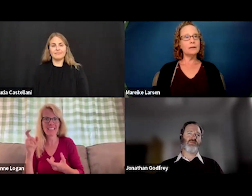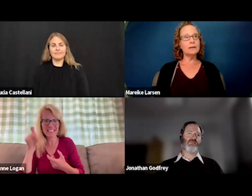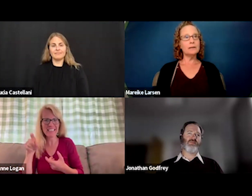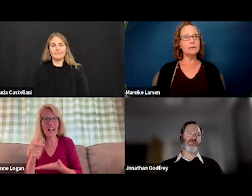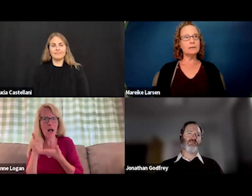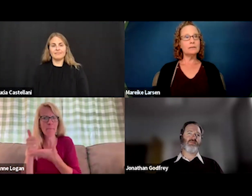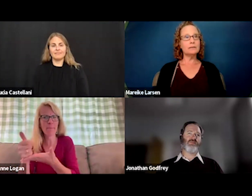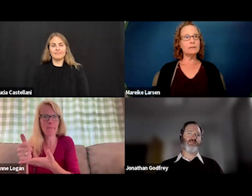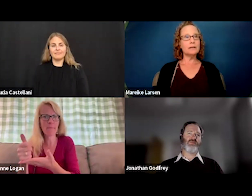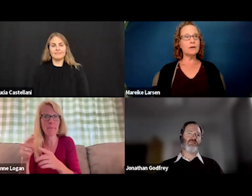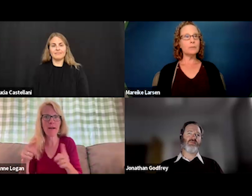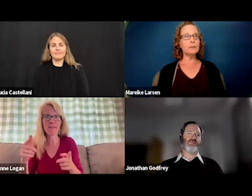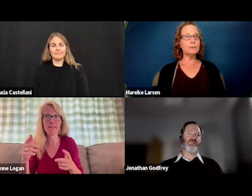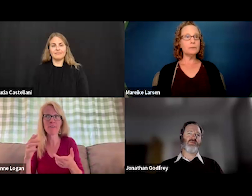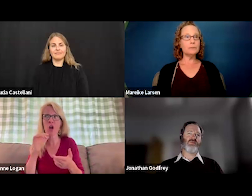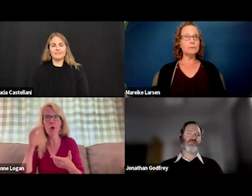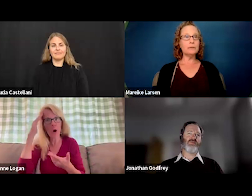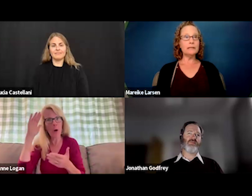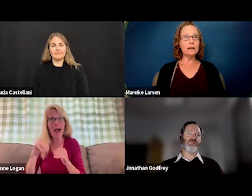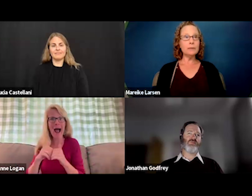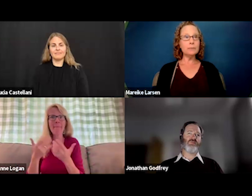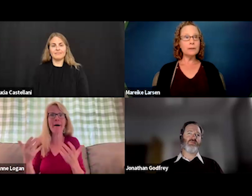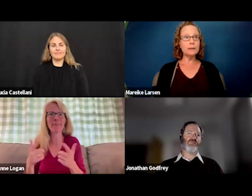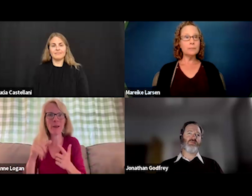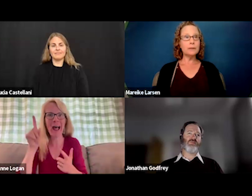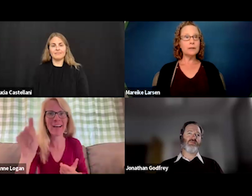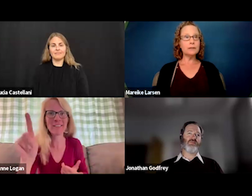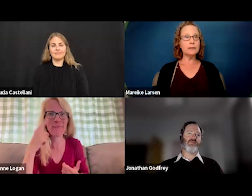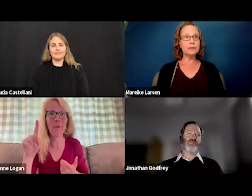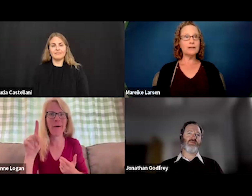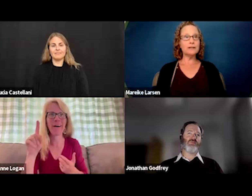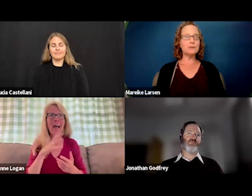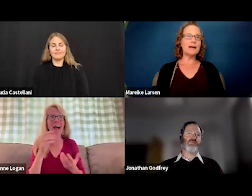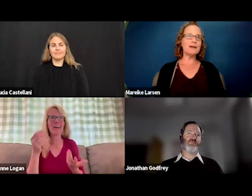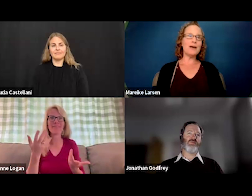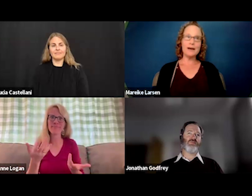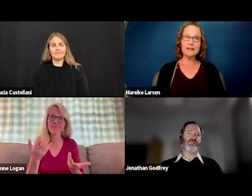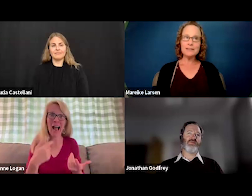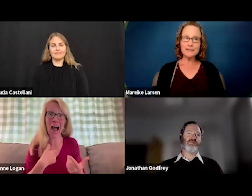And there are people who need help, but don't know how to ask.